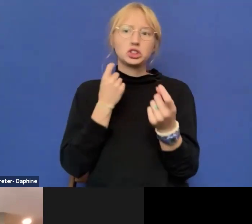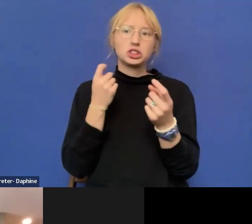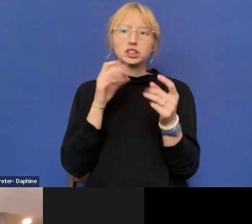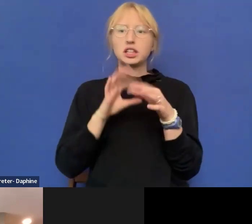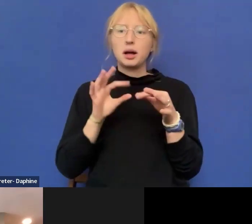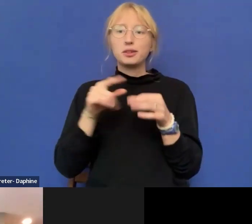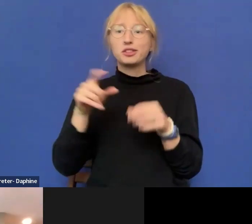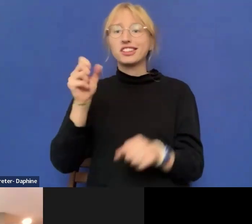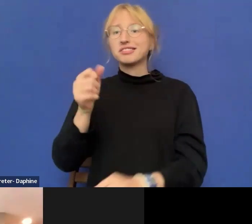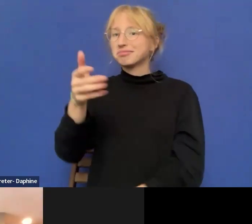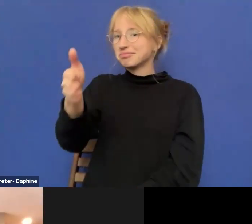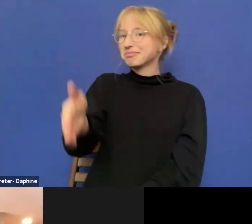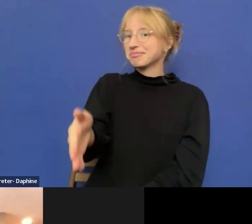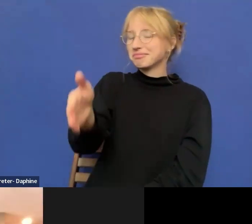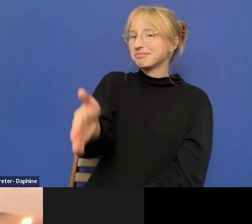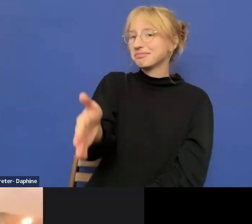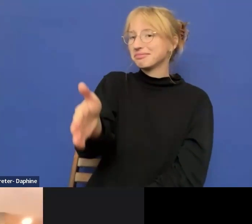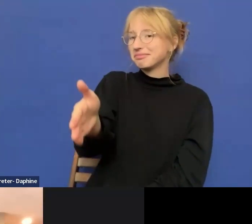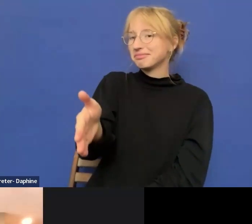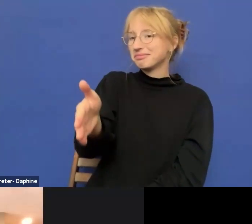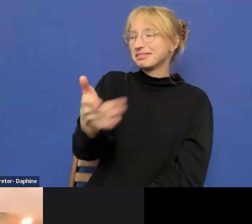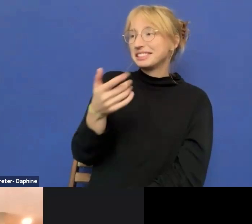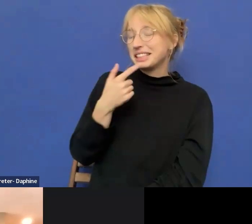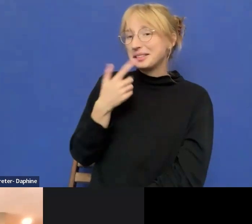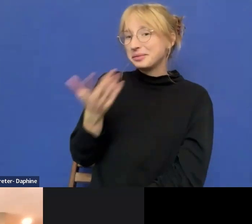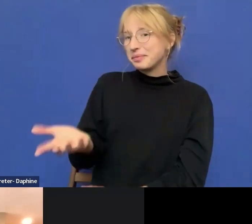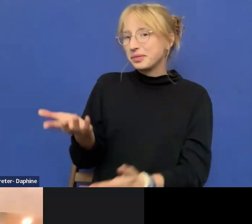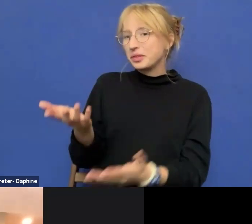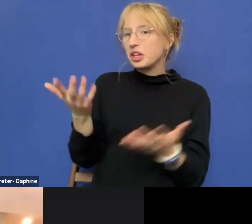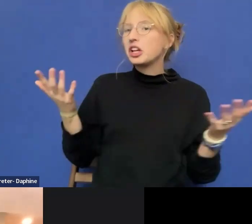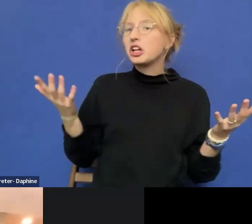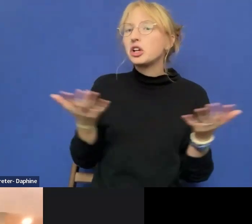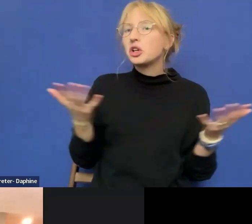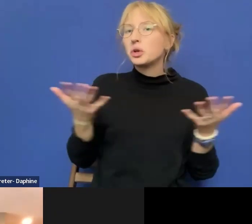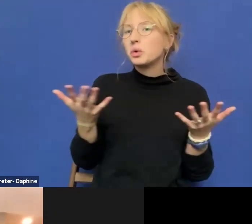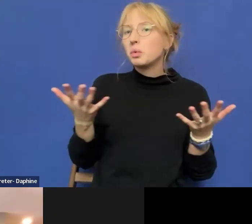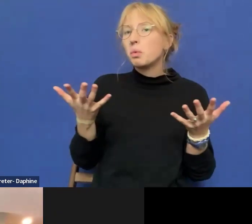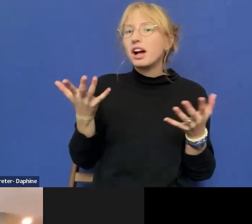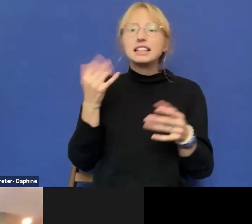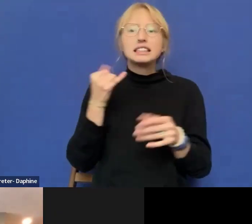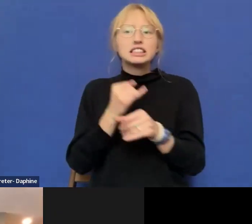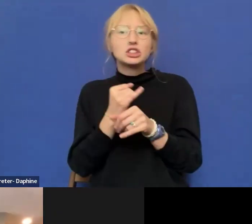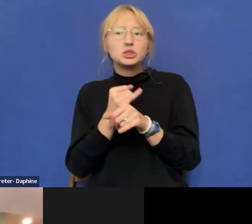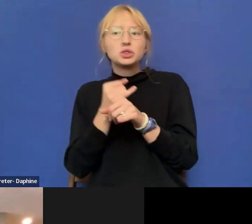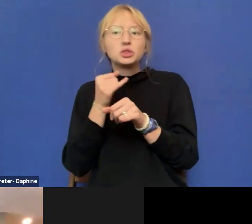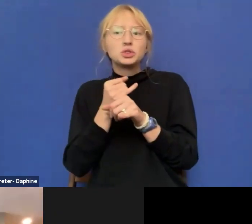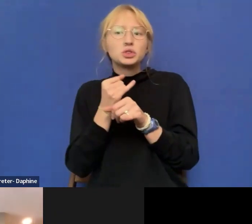hand and said that hey. So what institution, what sort of representing